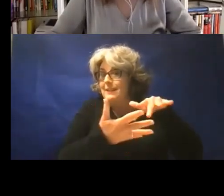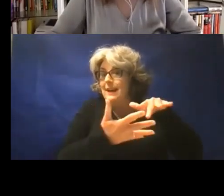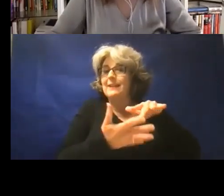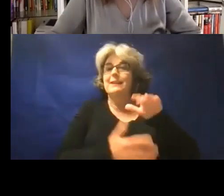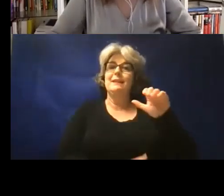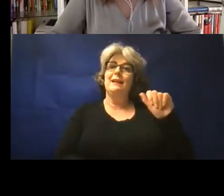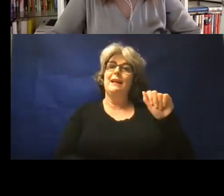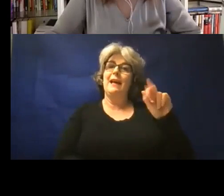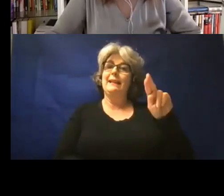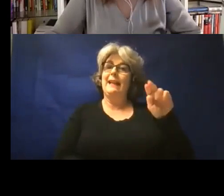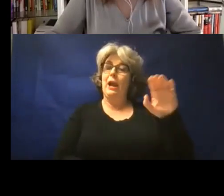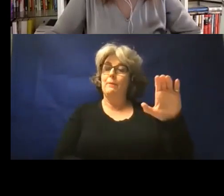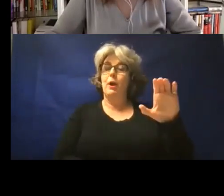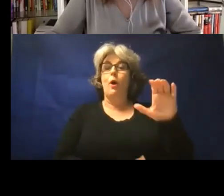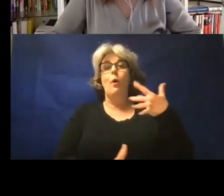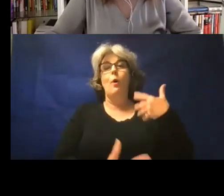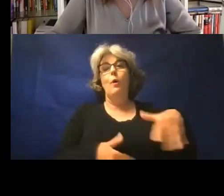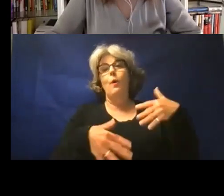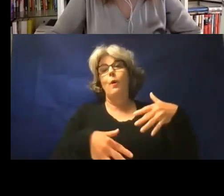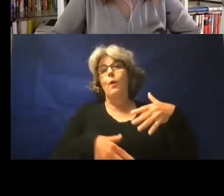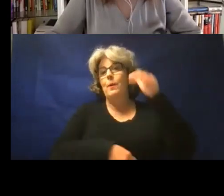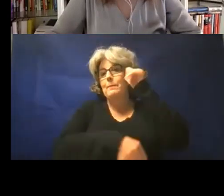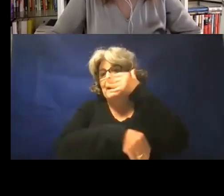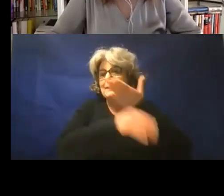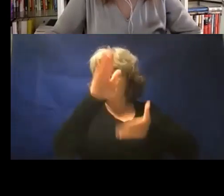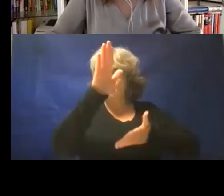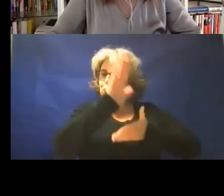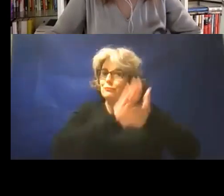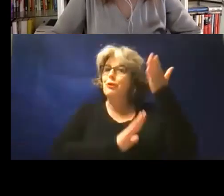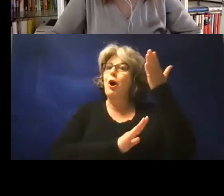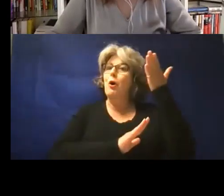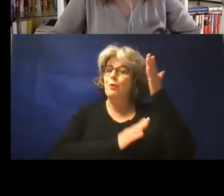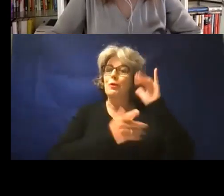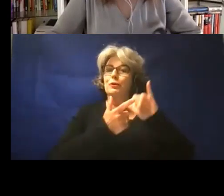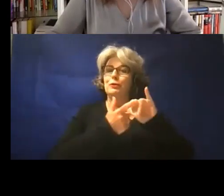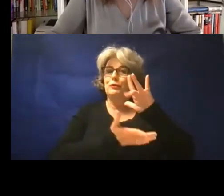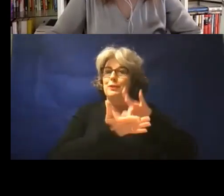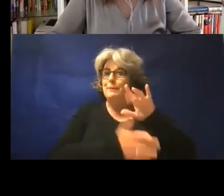is desperate to go to the Middle East for a semester abroad. And I told him that there are